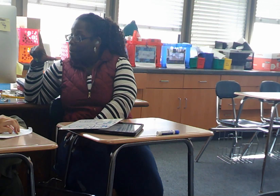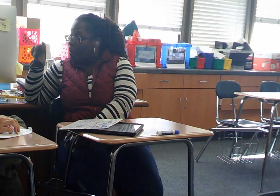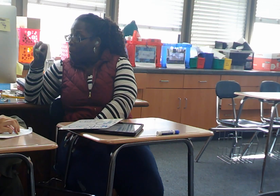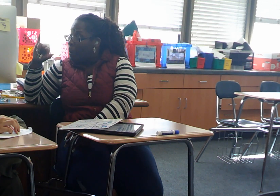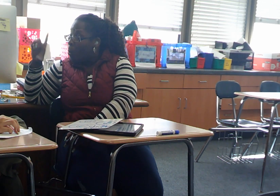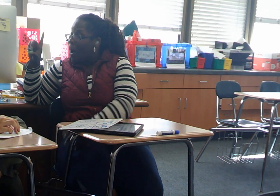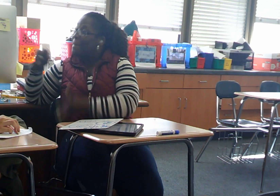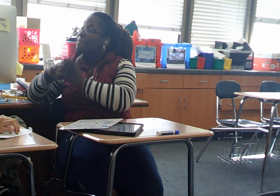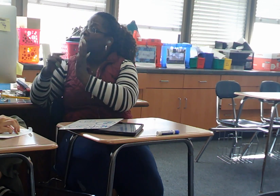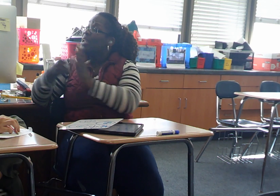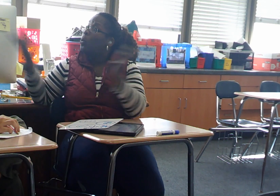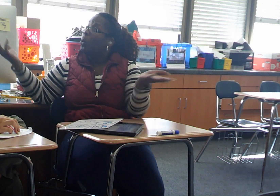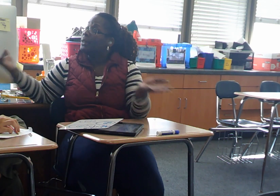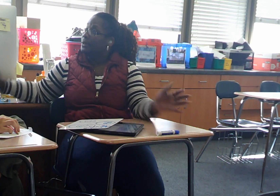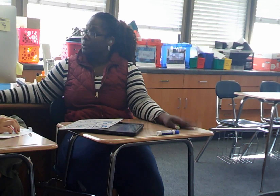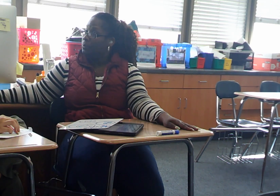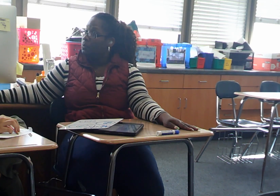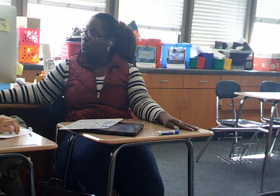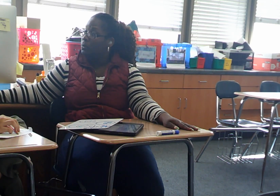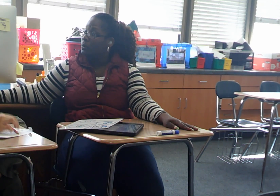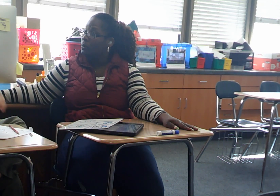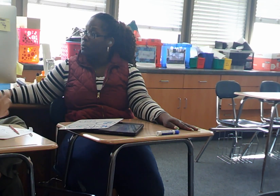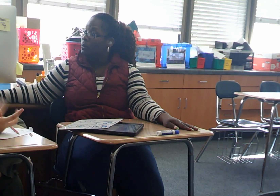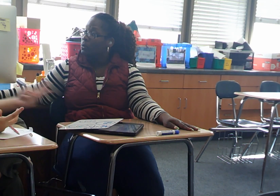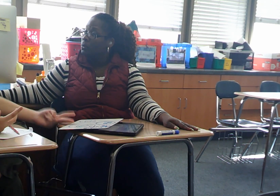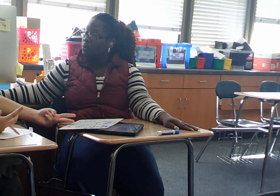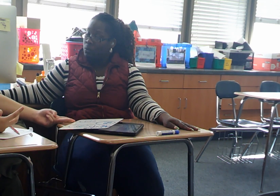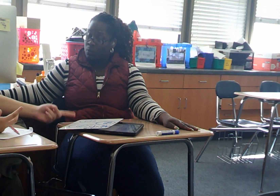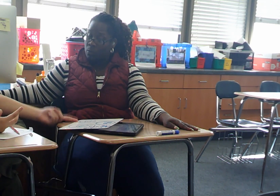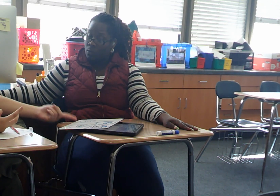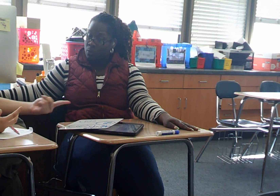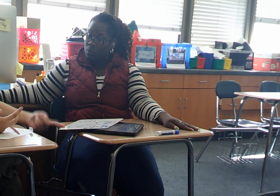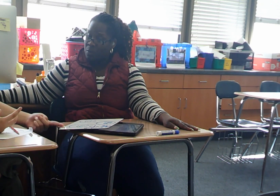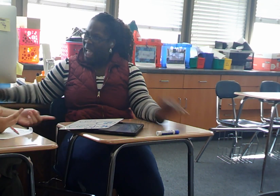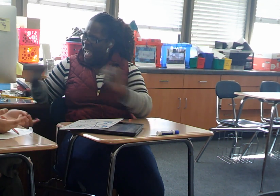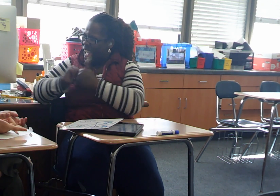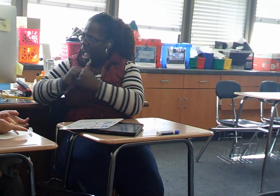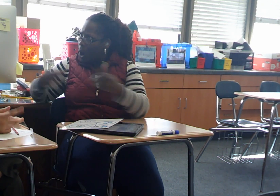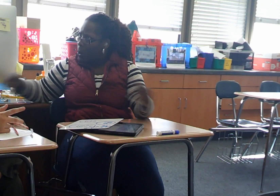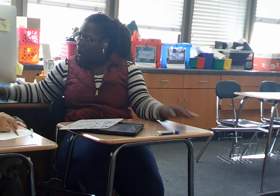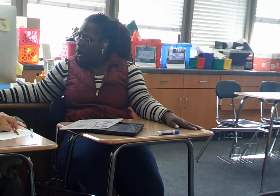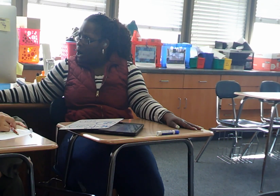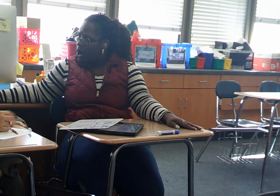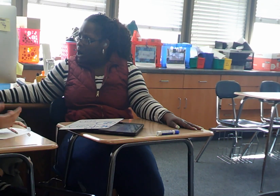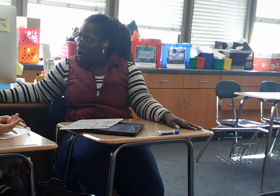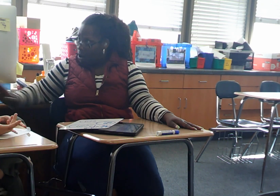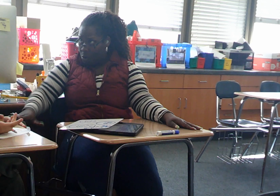Now, what does haploid mean? Half here. In here? How is it?